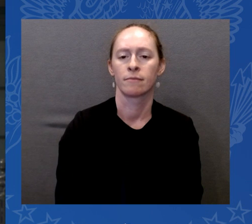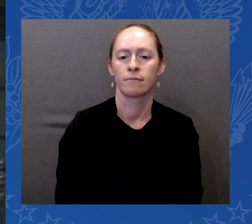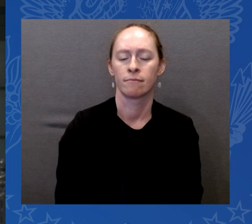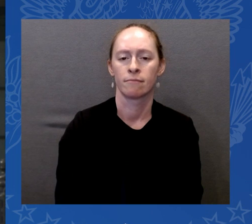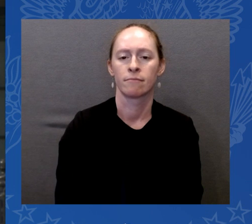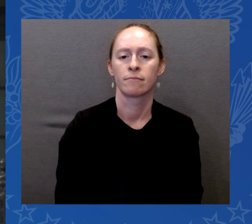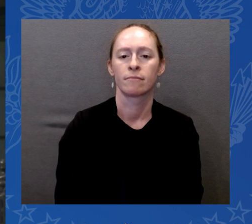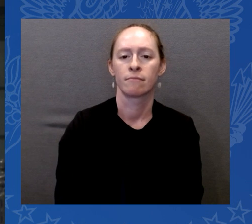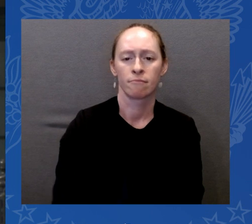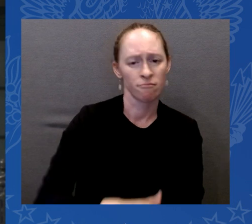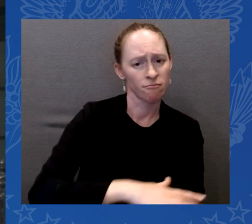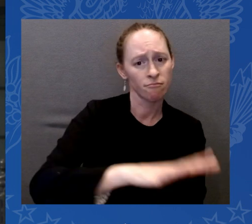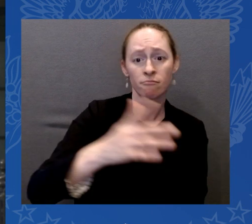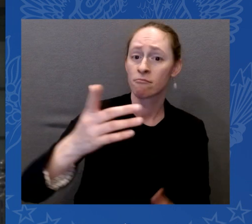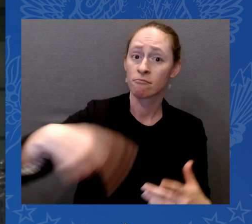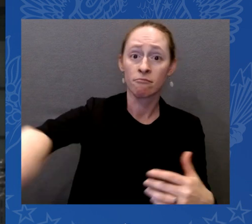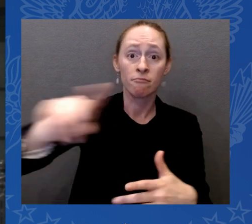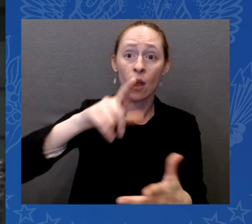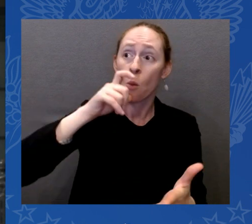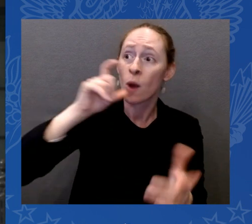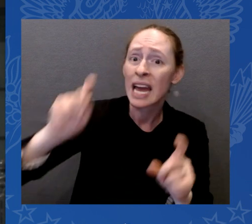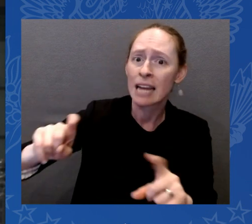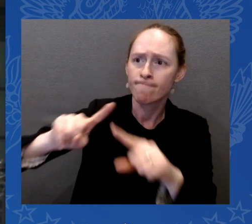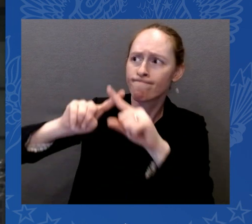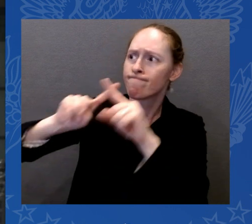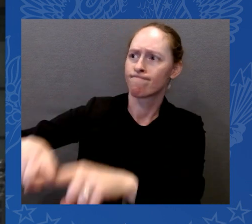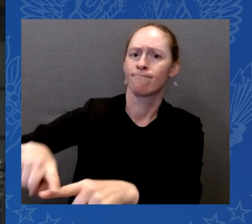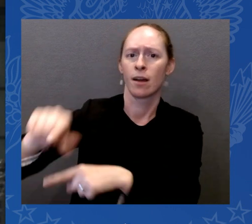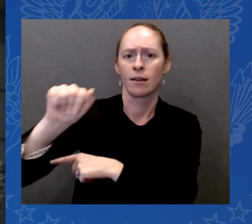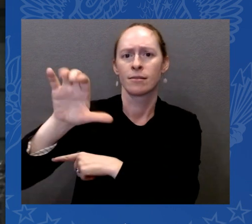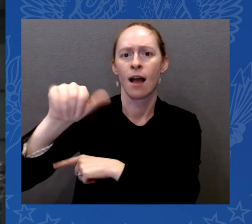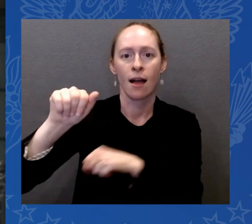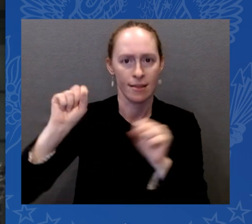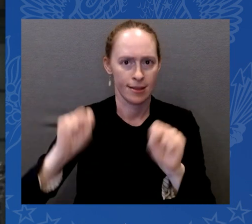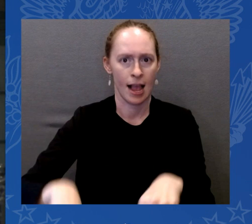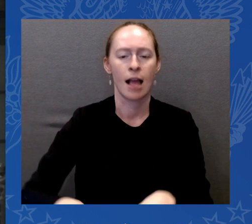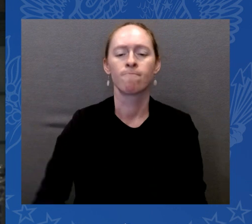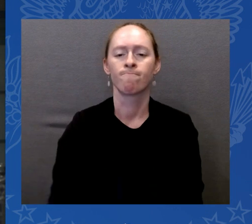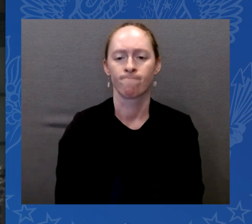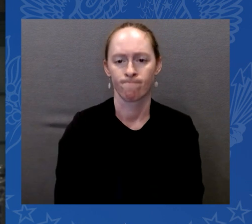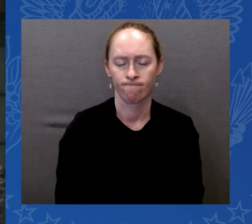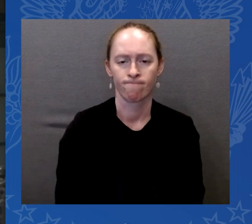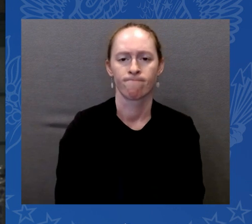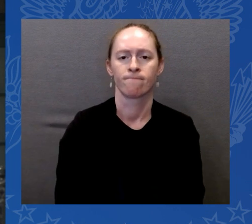by about $800 a year. Folks, for decades, climate deniers